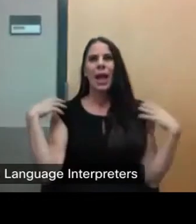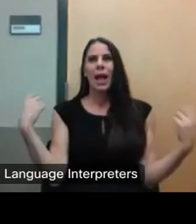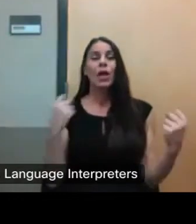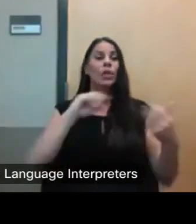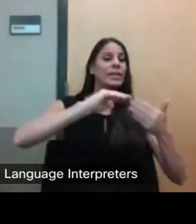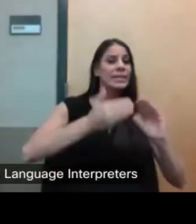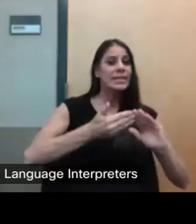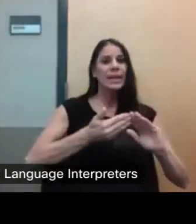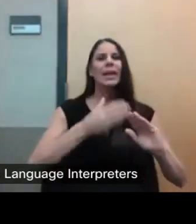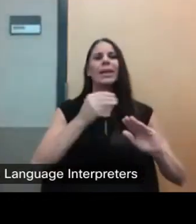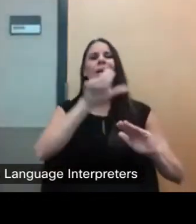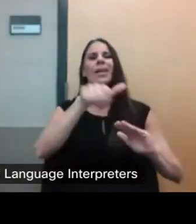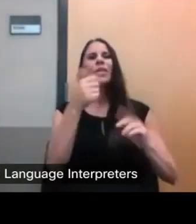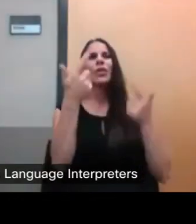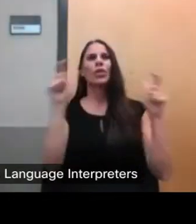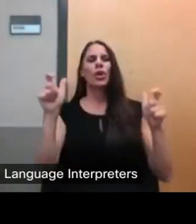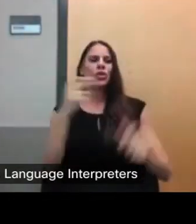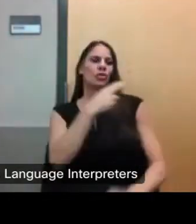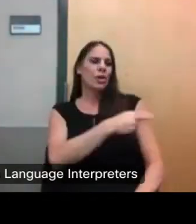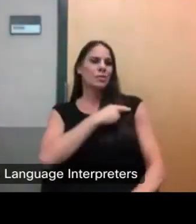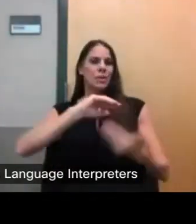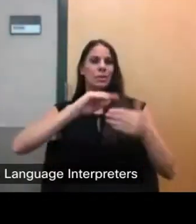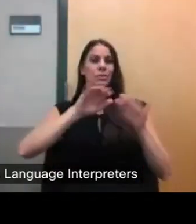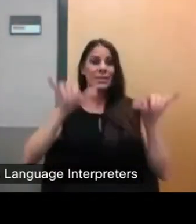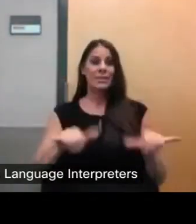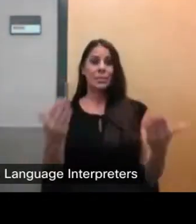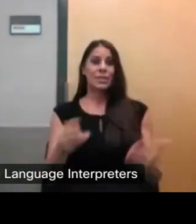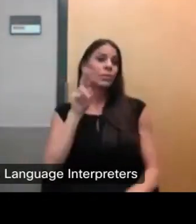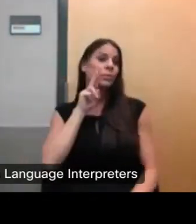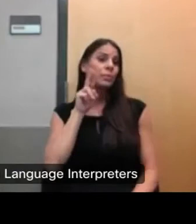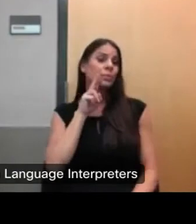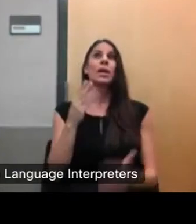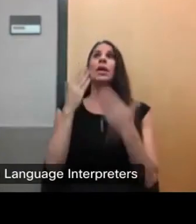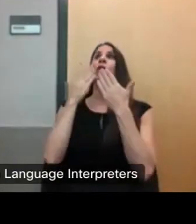large hospital systems here in town uh, gratefully the partnership and the business